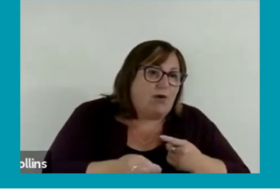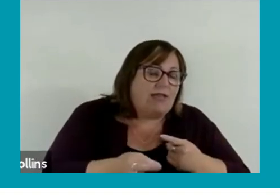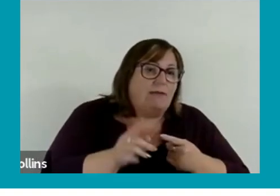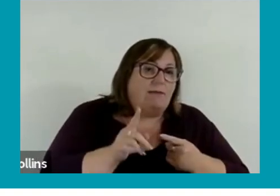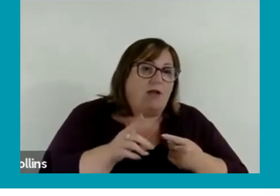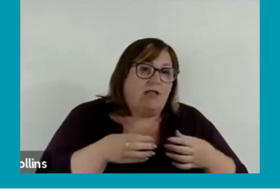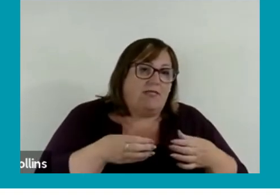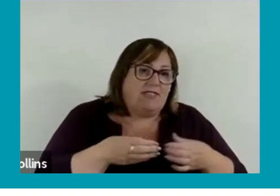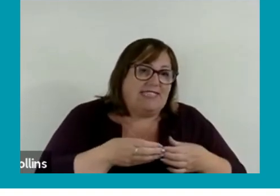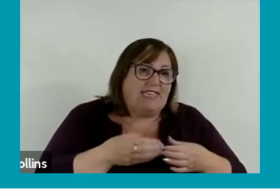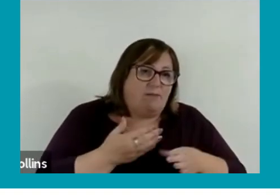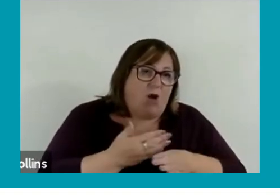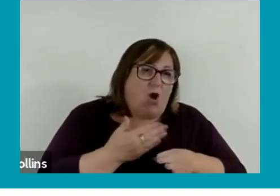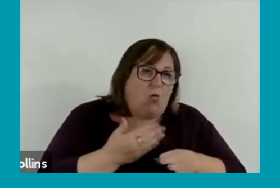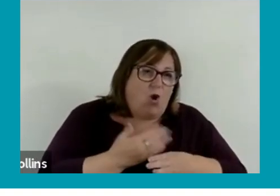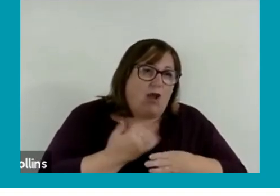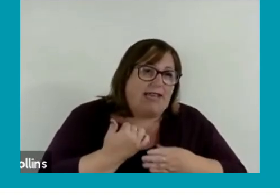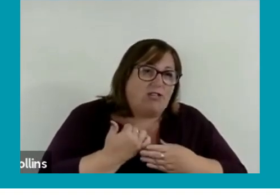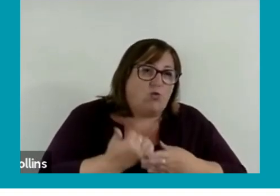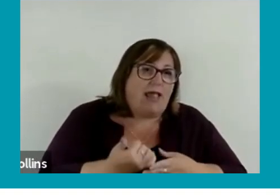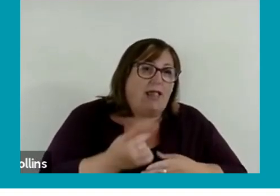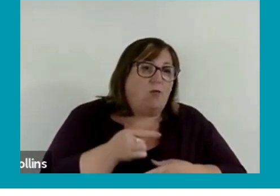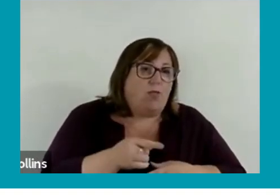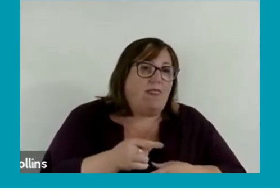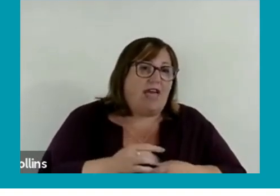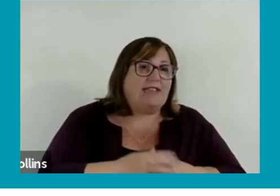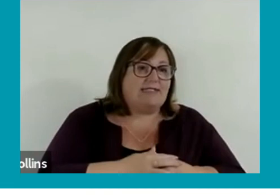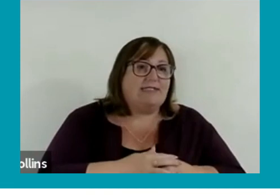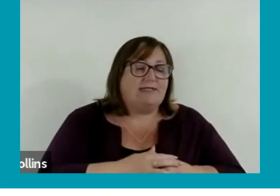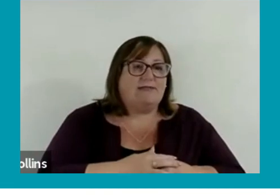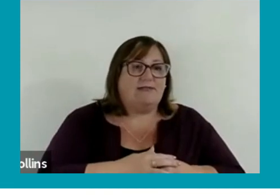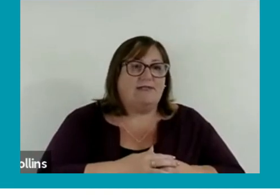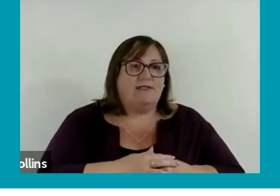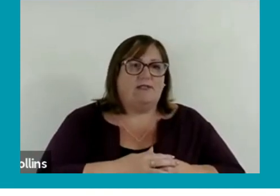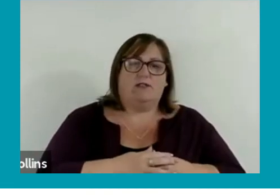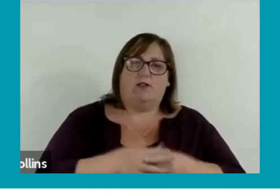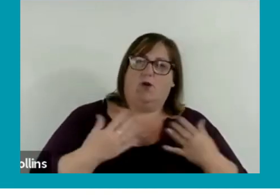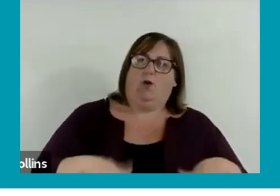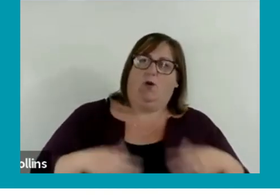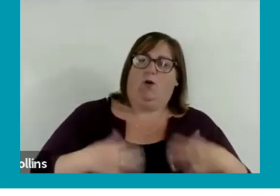to try and help with that so we can be my goodness they've got a lot of work ahead of them and